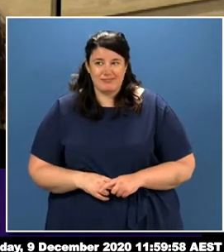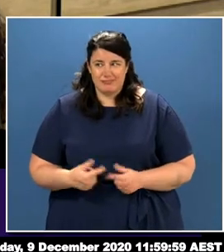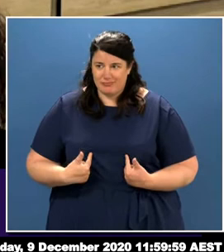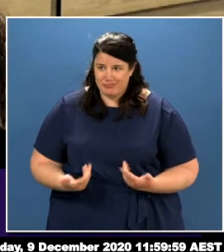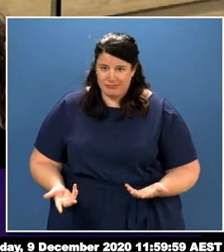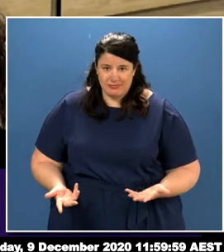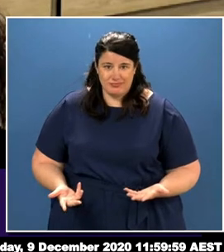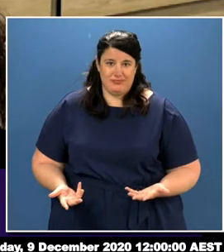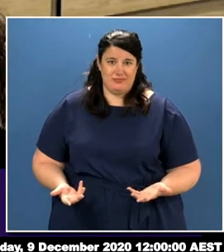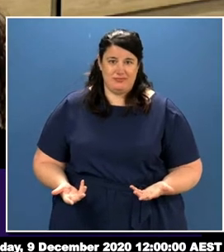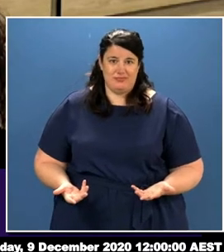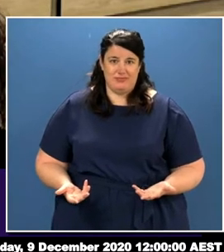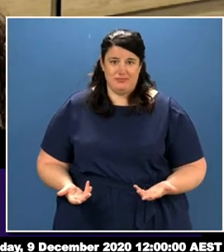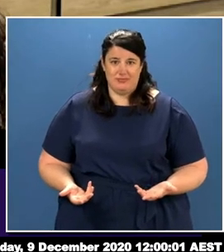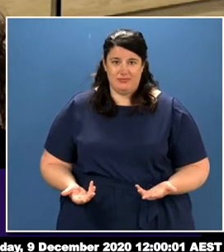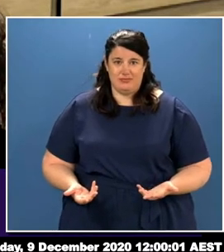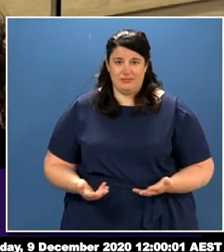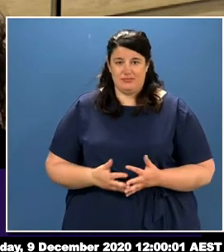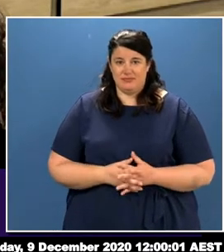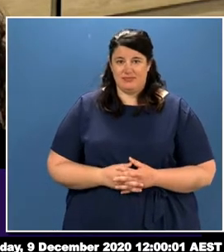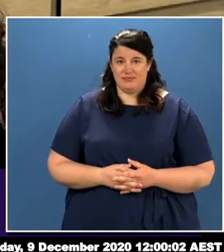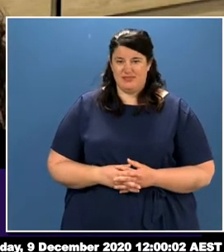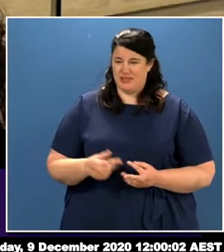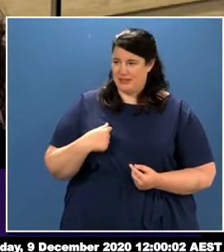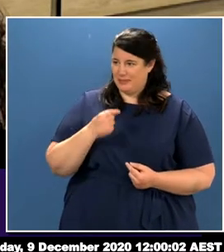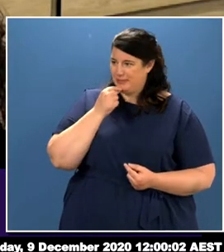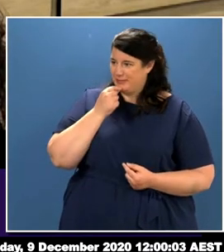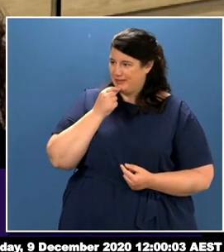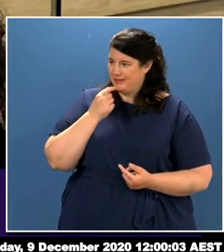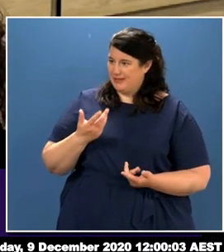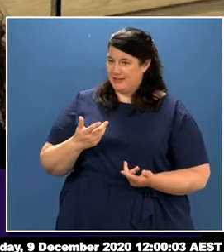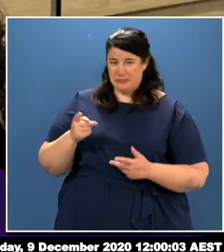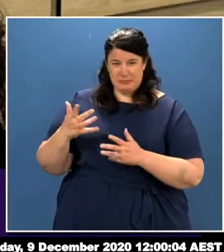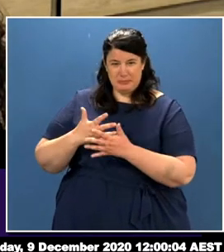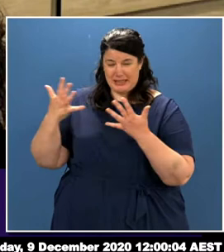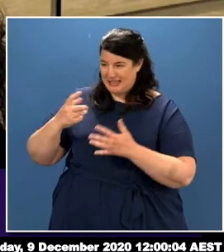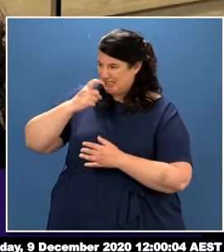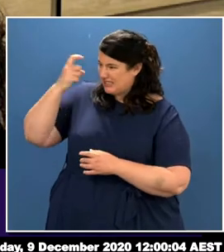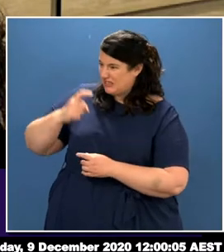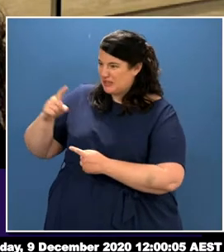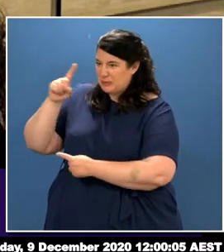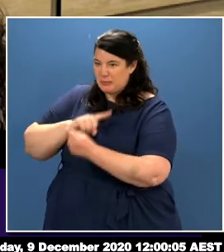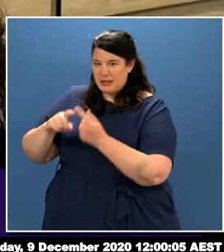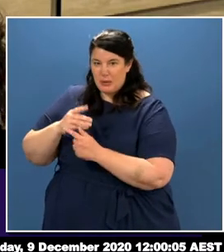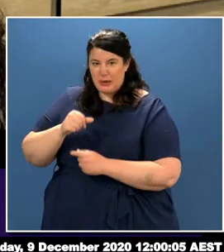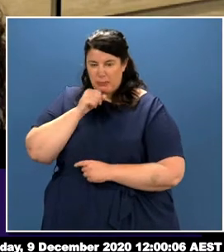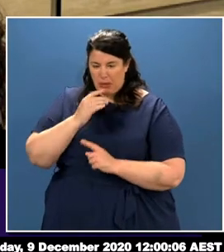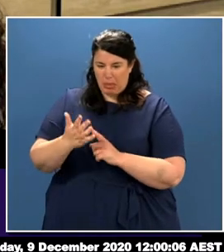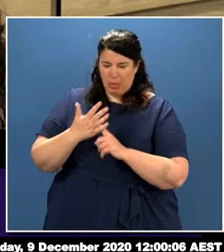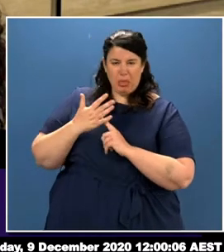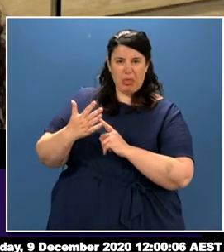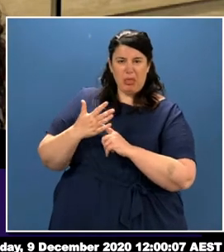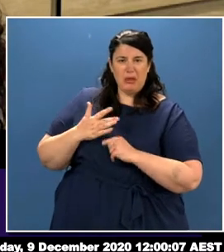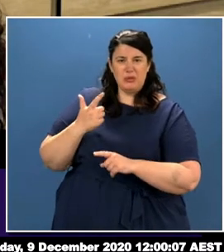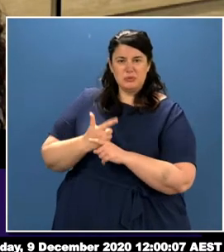So I considered with that contrast, that I was coordinating to